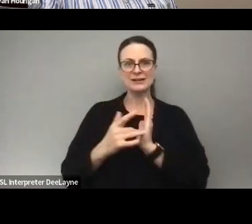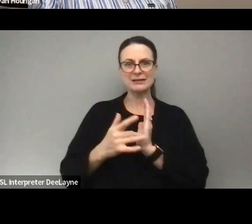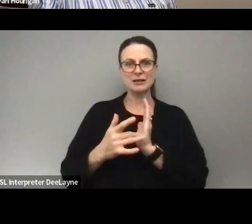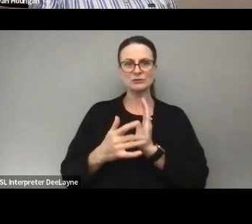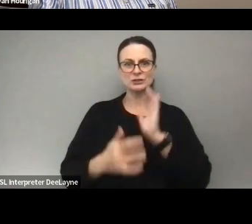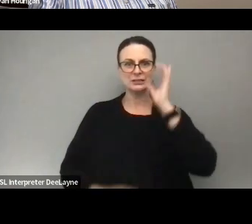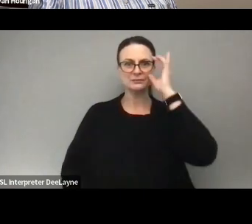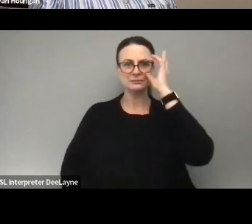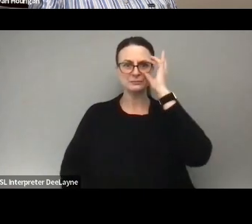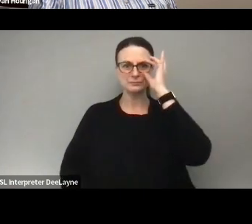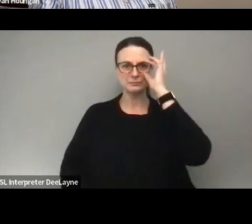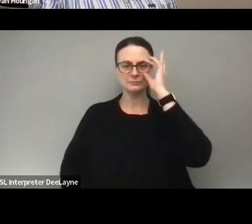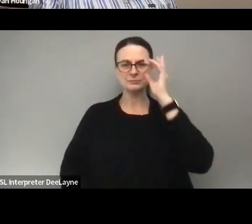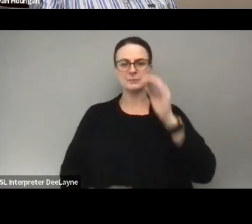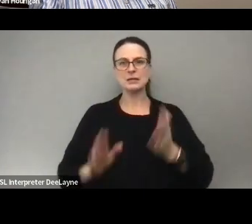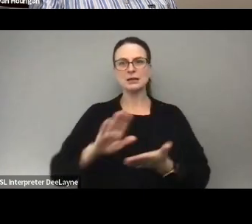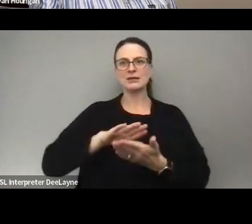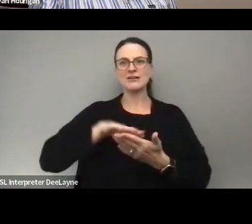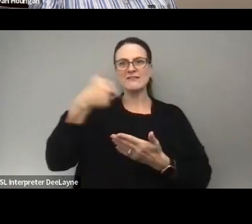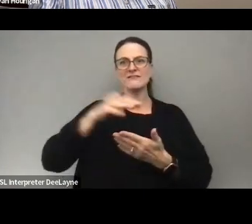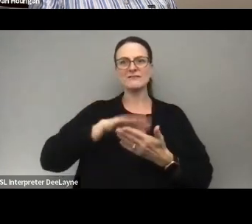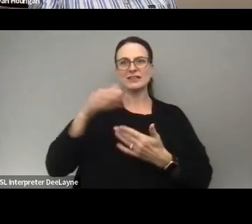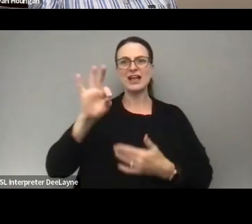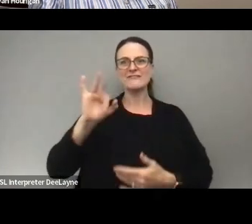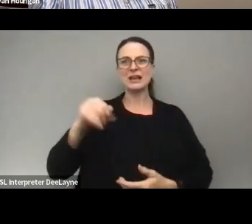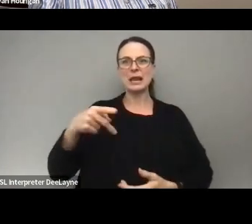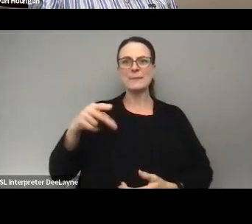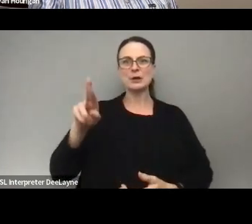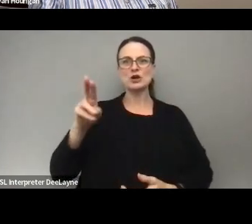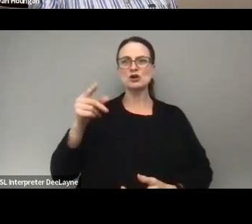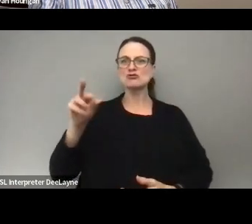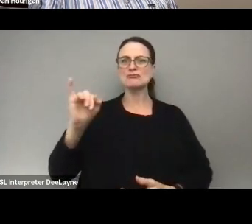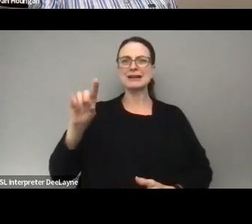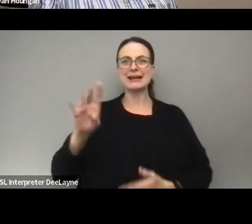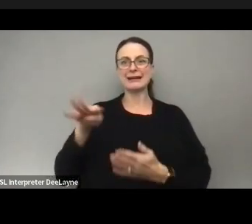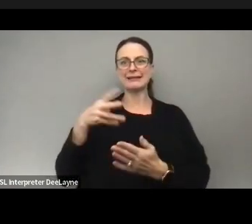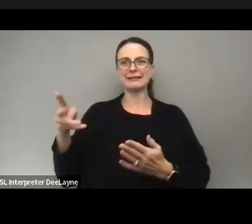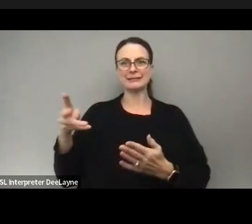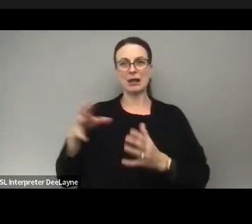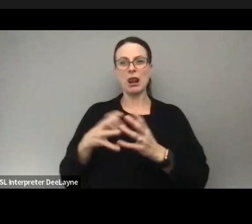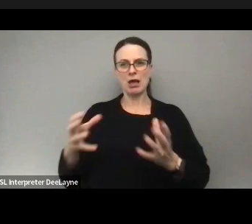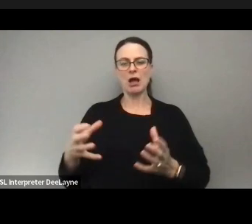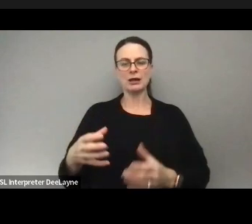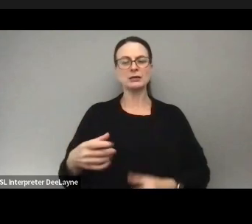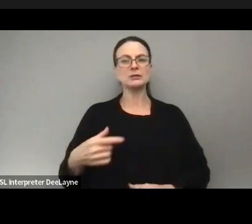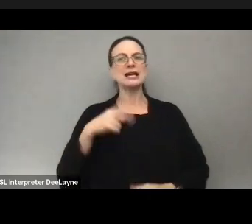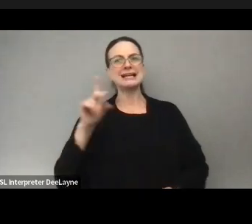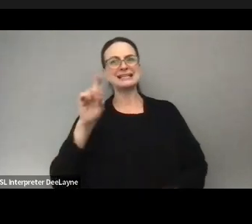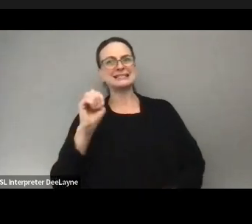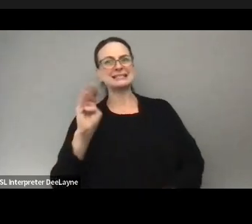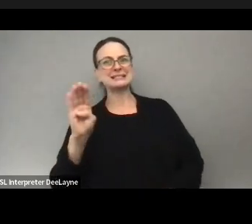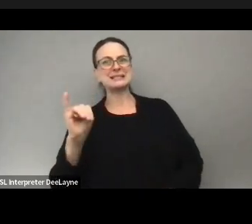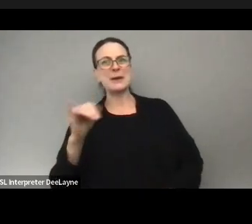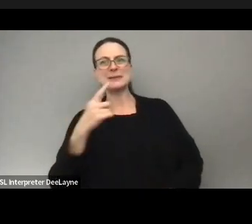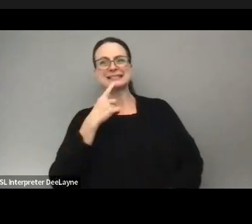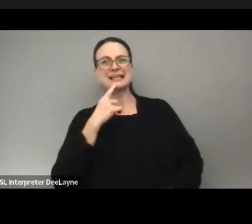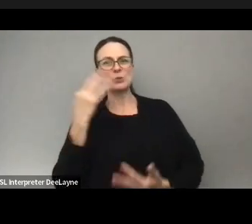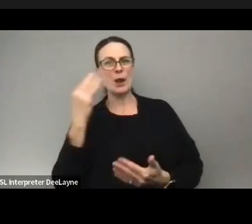I know that we use Flipgrid a lot, but- While we're waiting for folks to contribute,